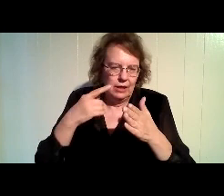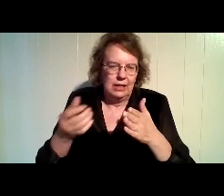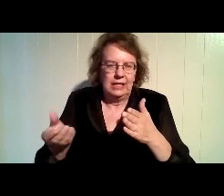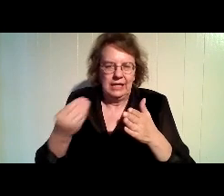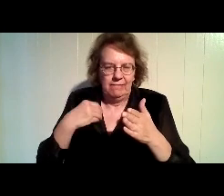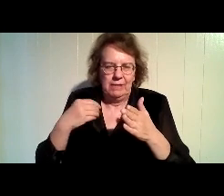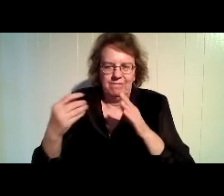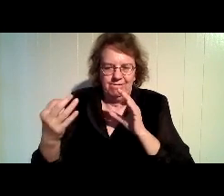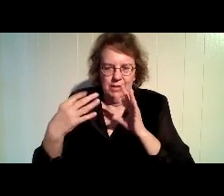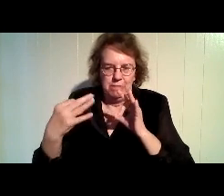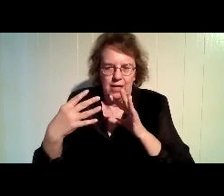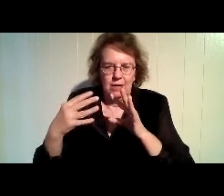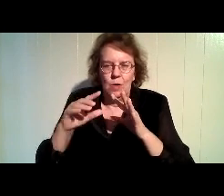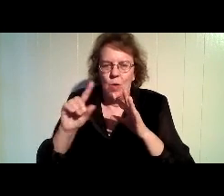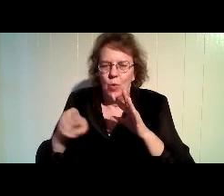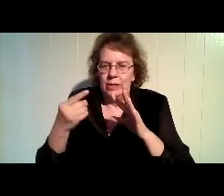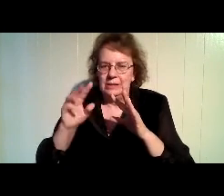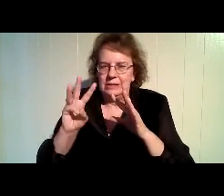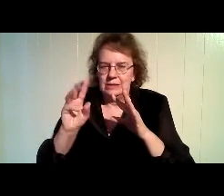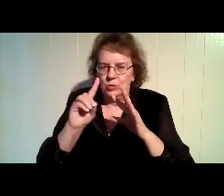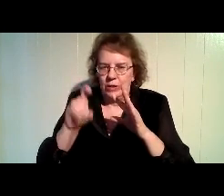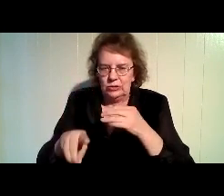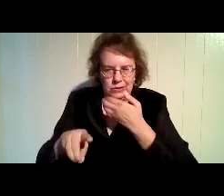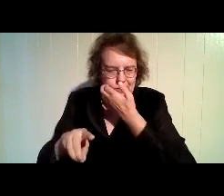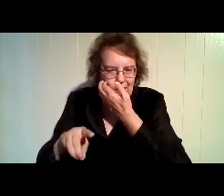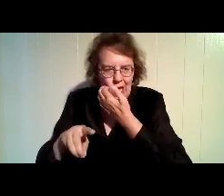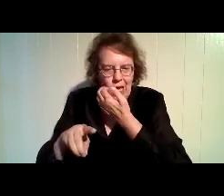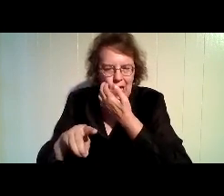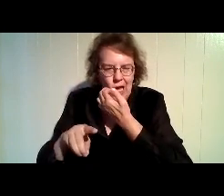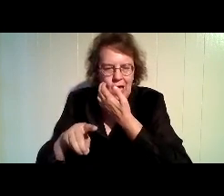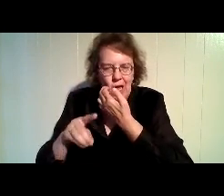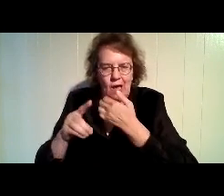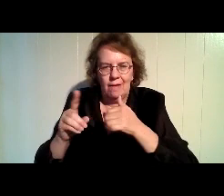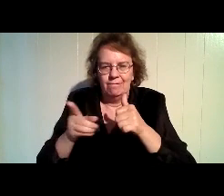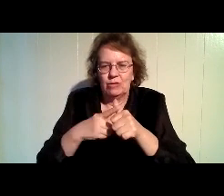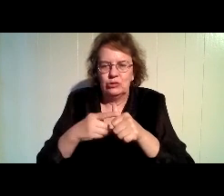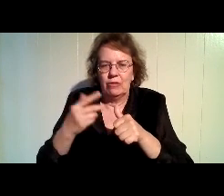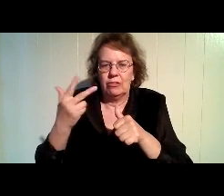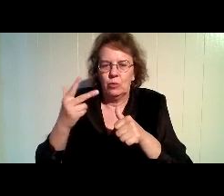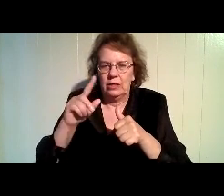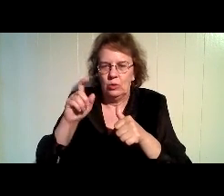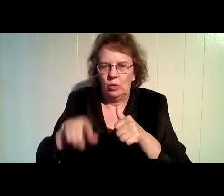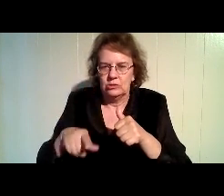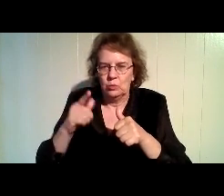It's only six questions. The first question, the first three questions will be asking you to rate these speaker one to ten on